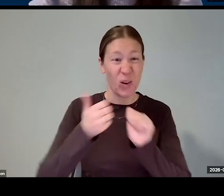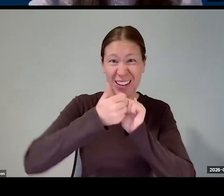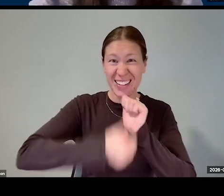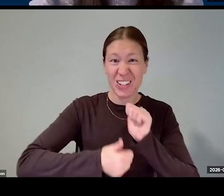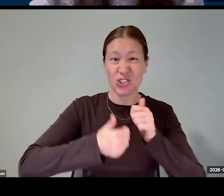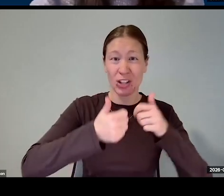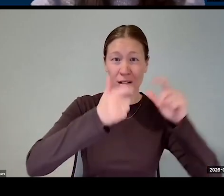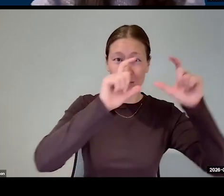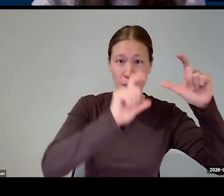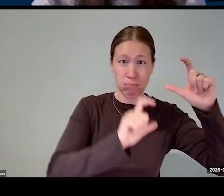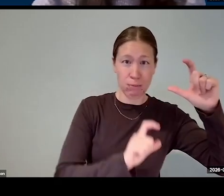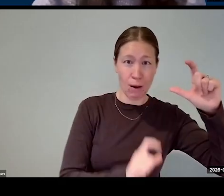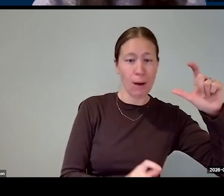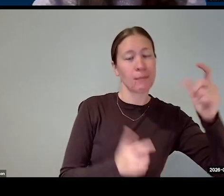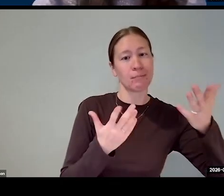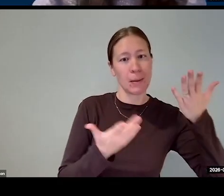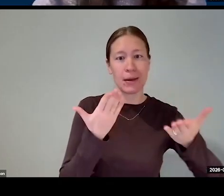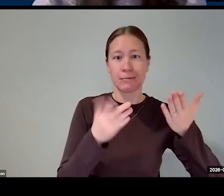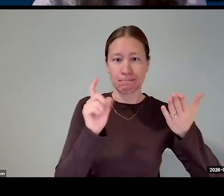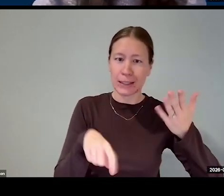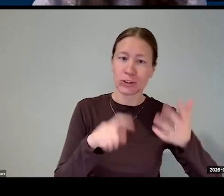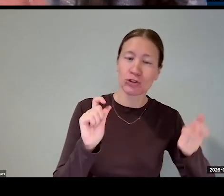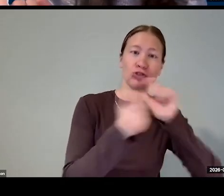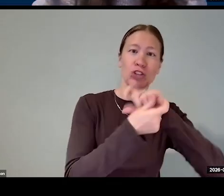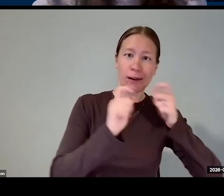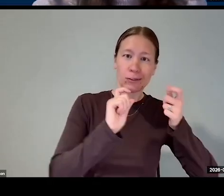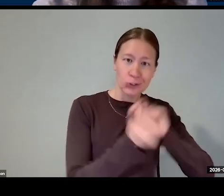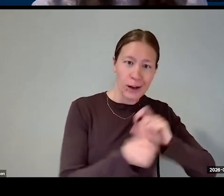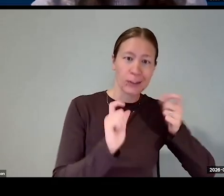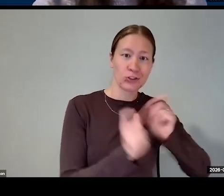and adjust each one to have that white text one by one